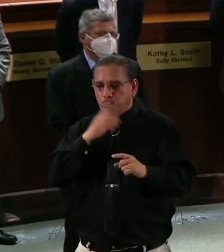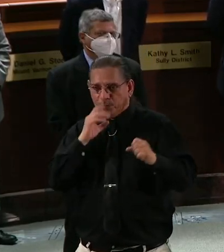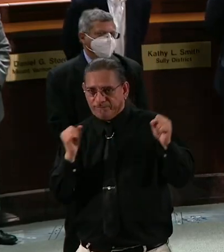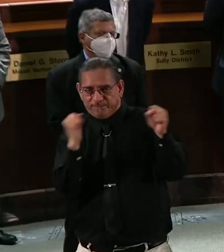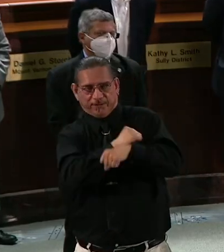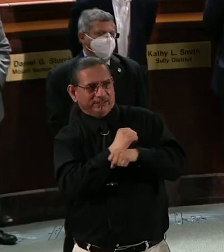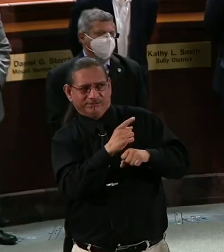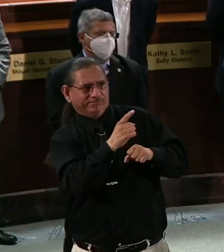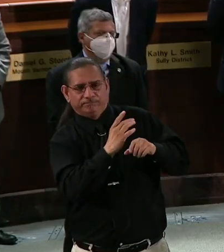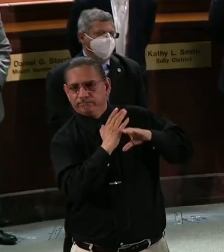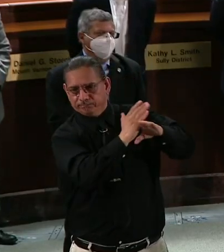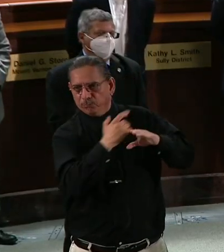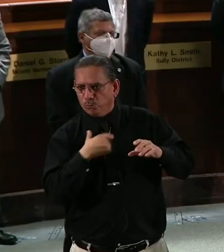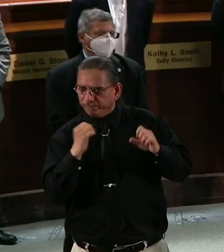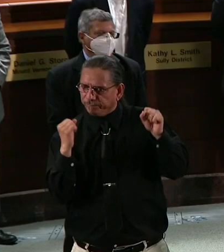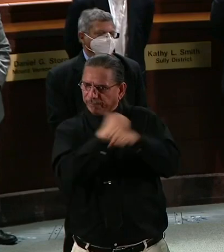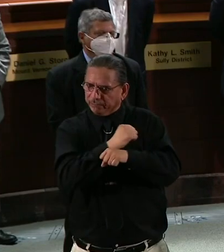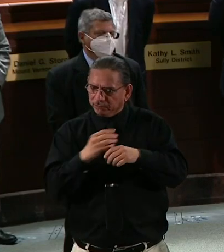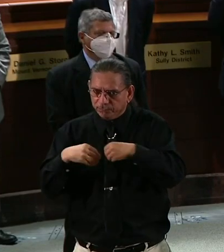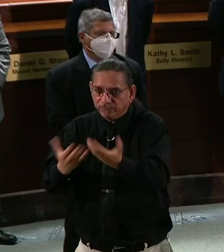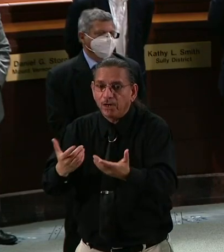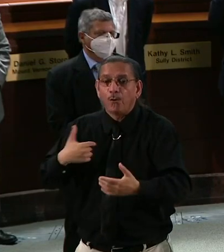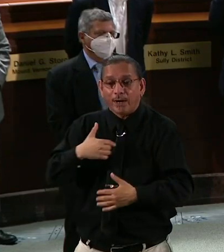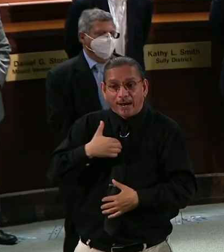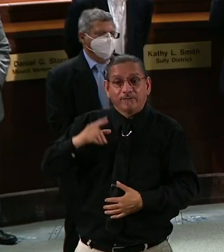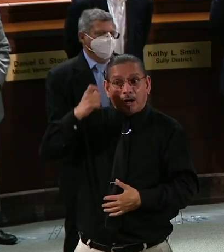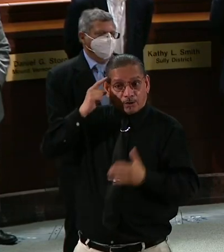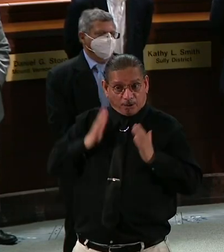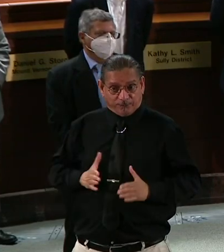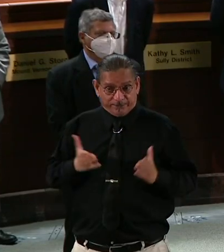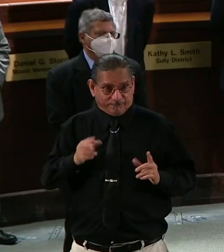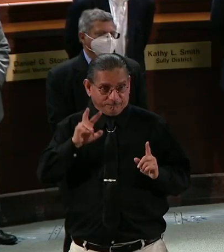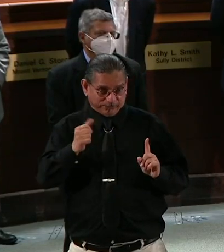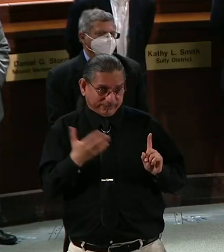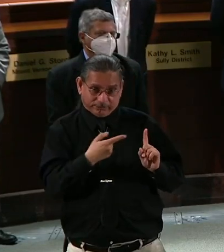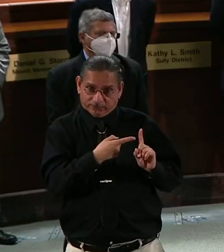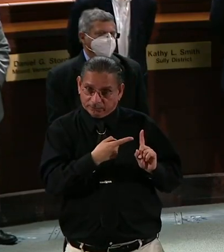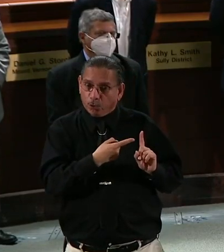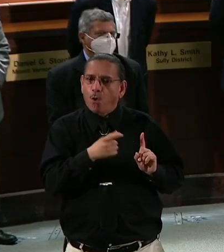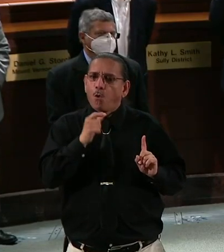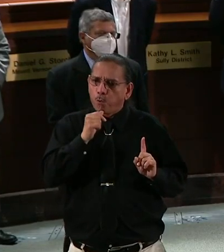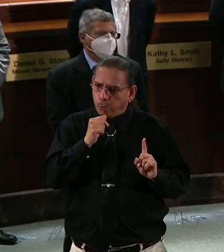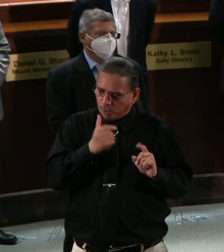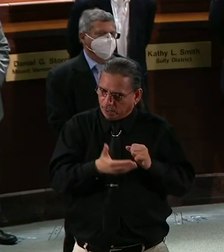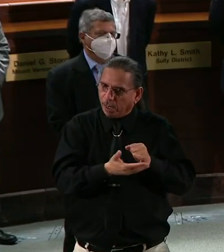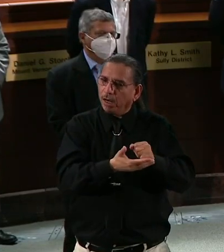NEED A LOOK AT IT SAID BLESSED IT MUST IT WILL GO DOWN A